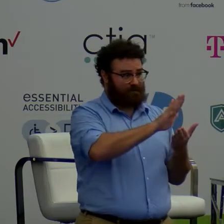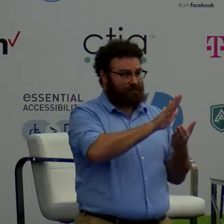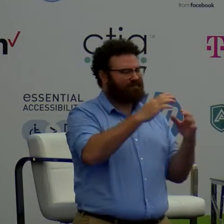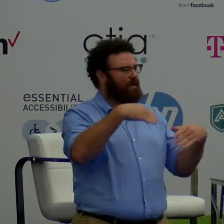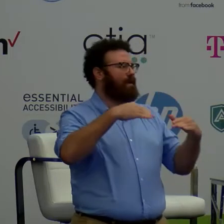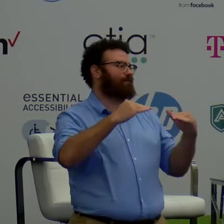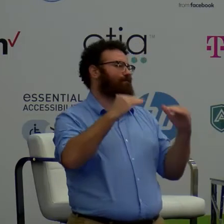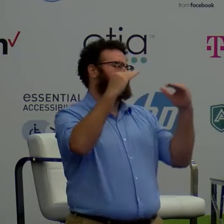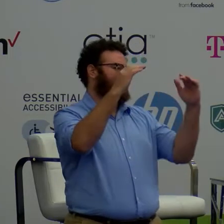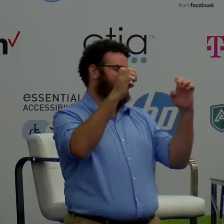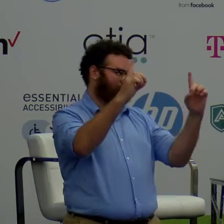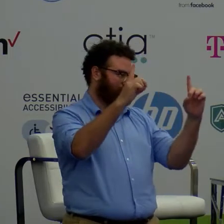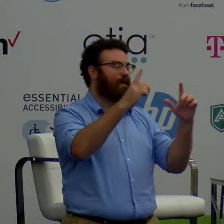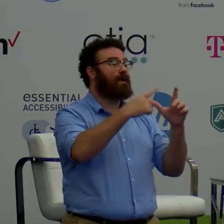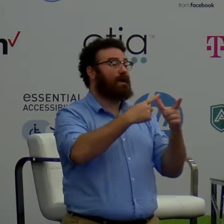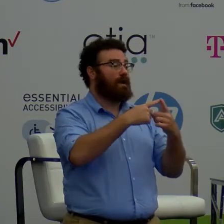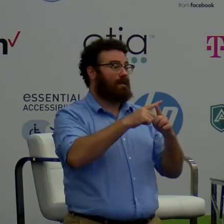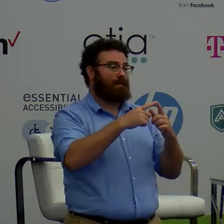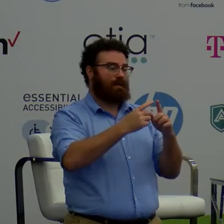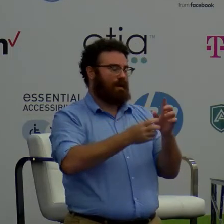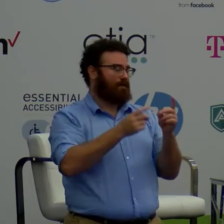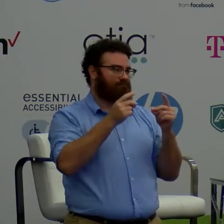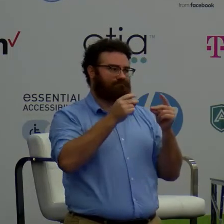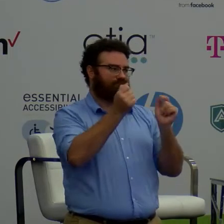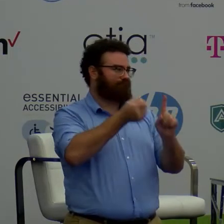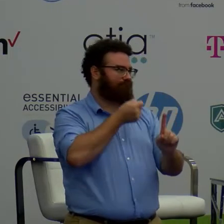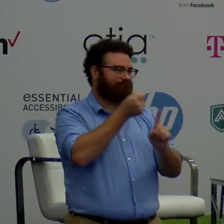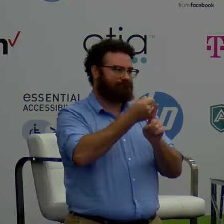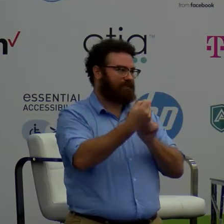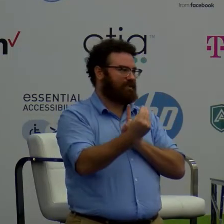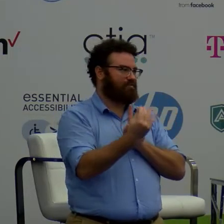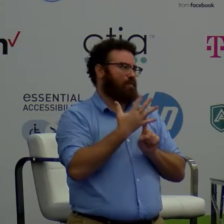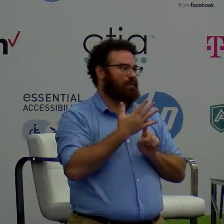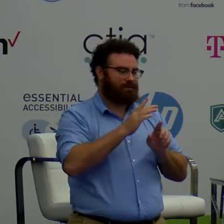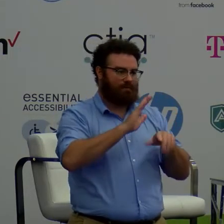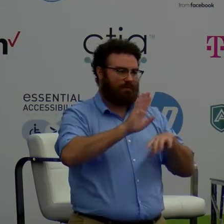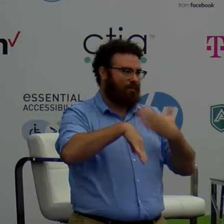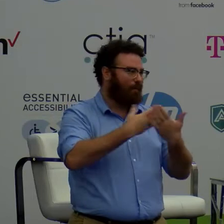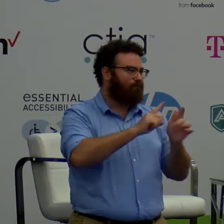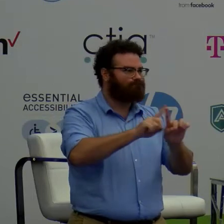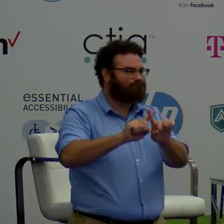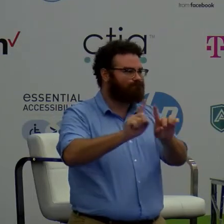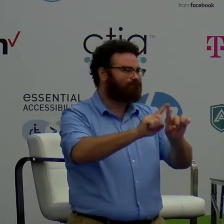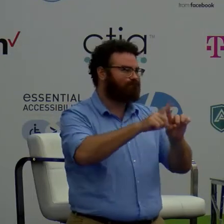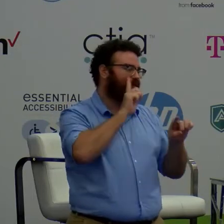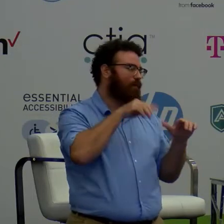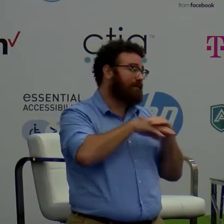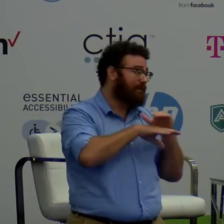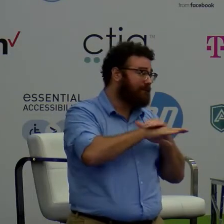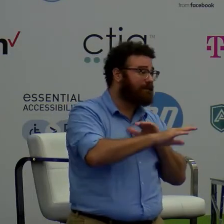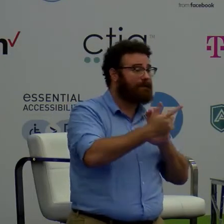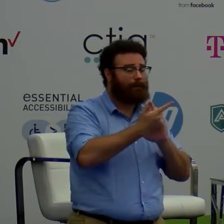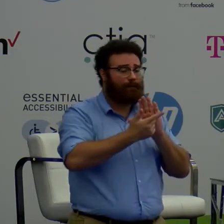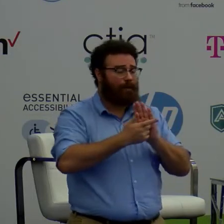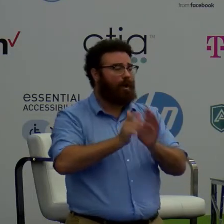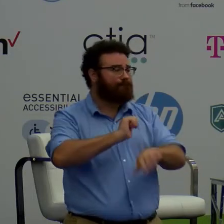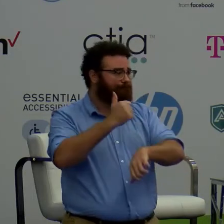then suddenly get exposed to all the avenues for accessibility, the laws that we have in